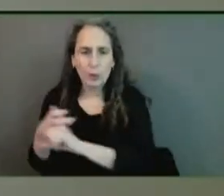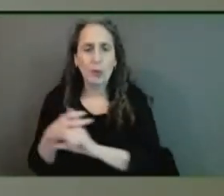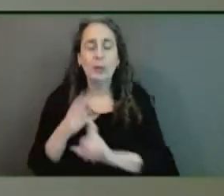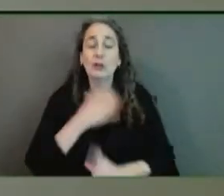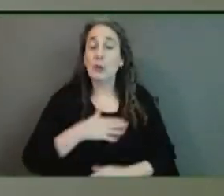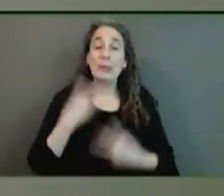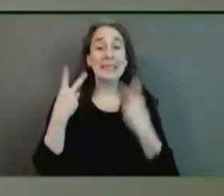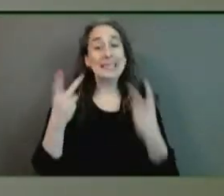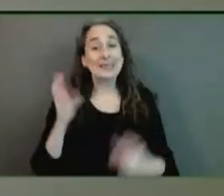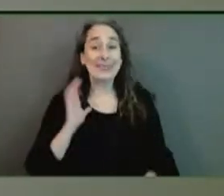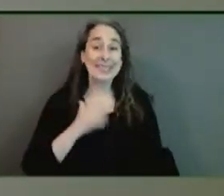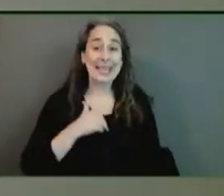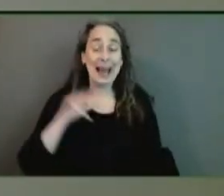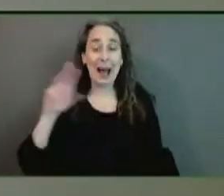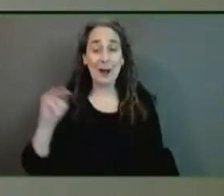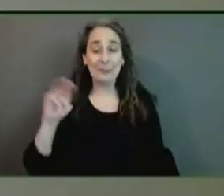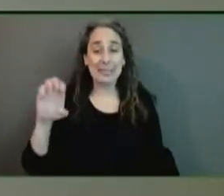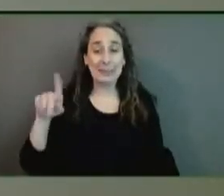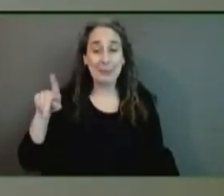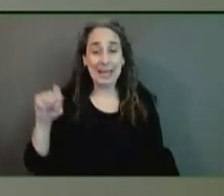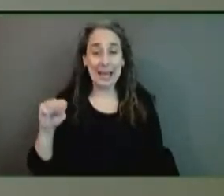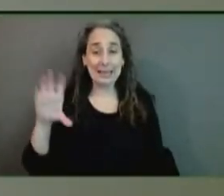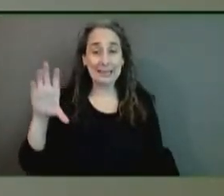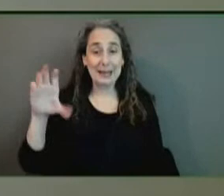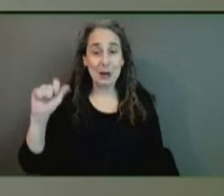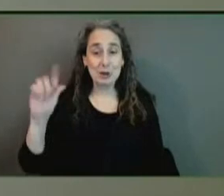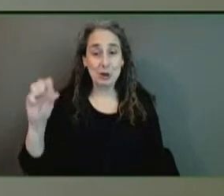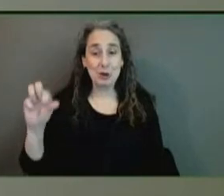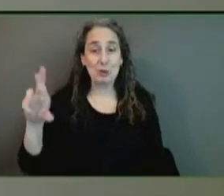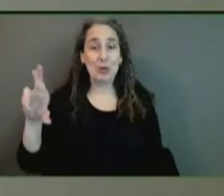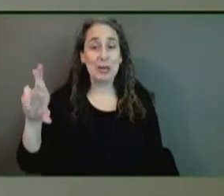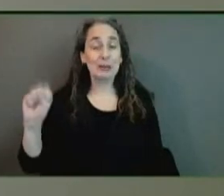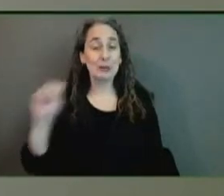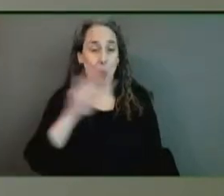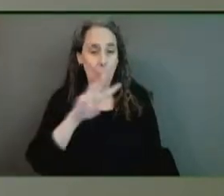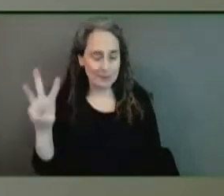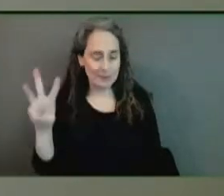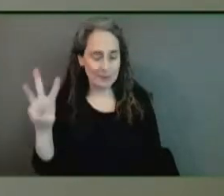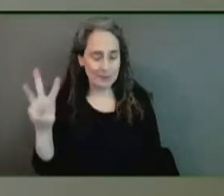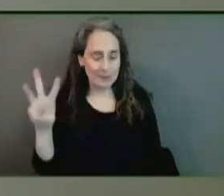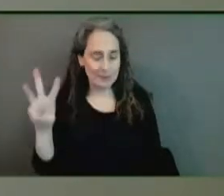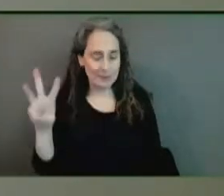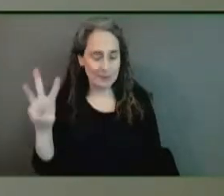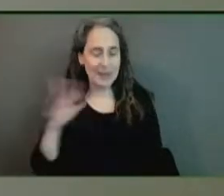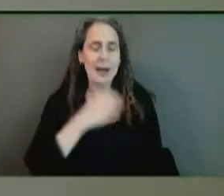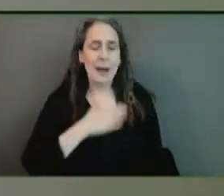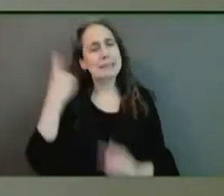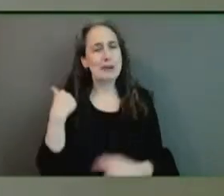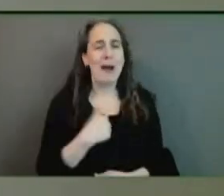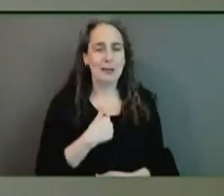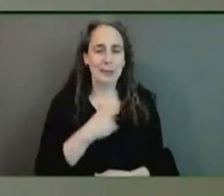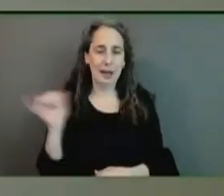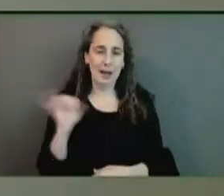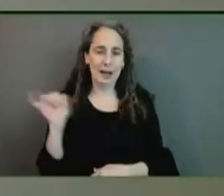said, are actively recruiting, so please visit our M.C.P.S.